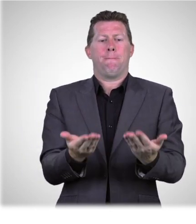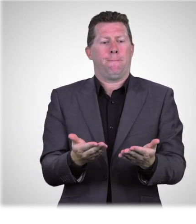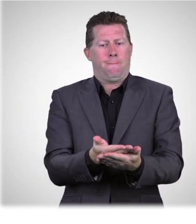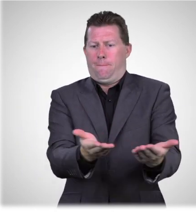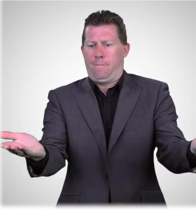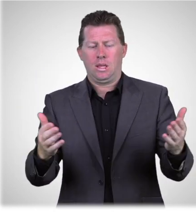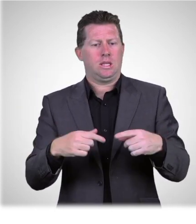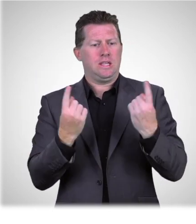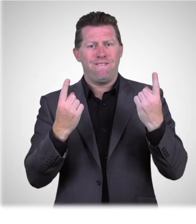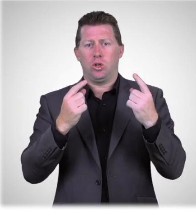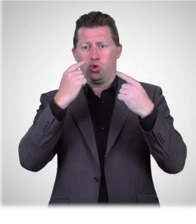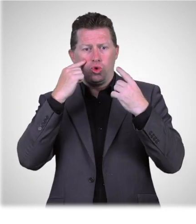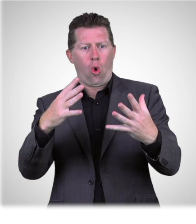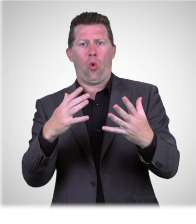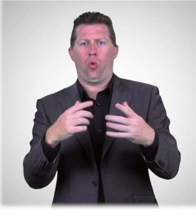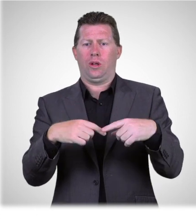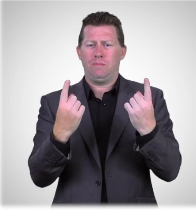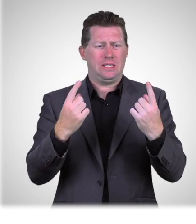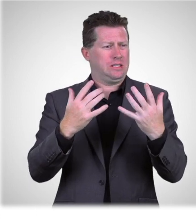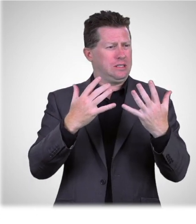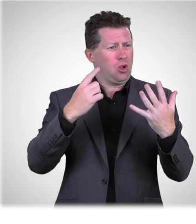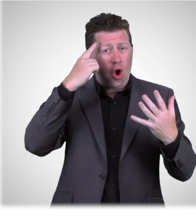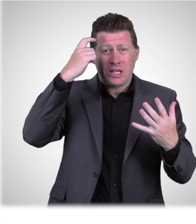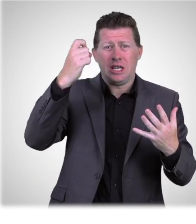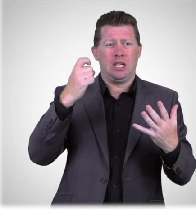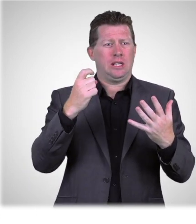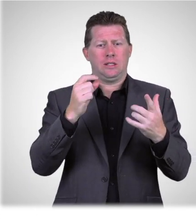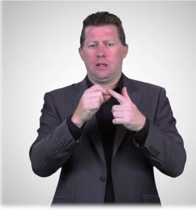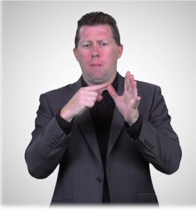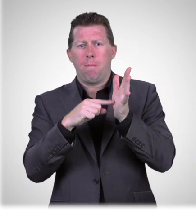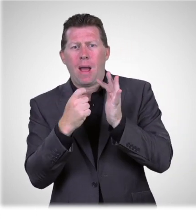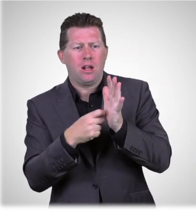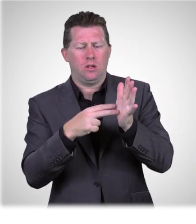to highlight your big ideas patterns, critical features or relationships in different ways.